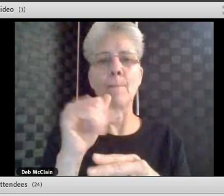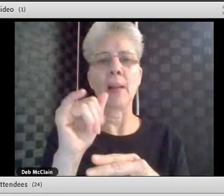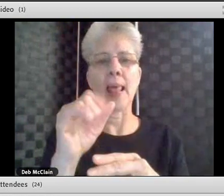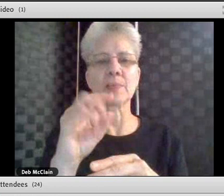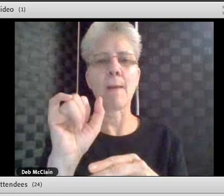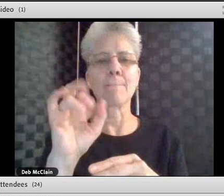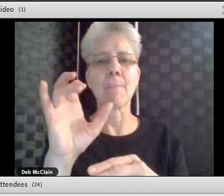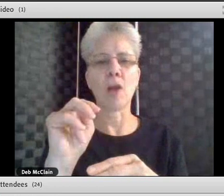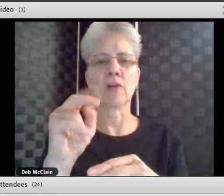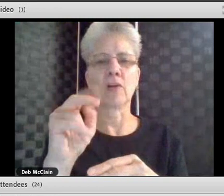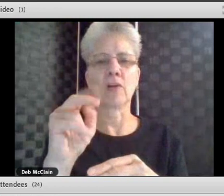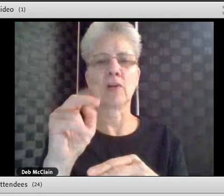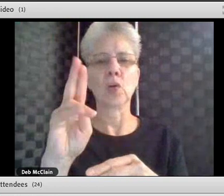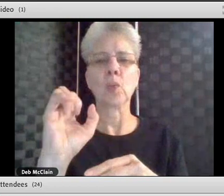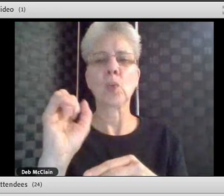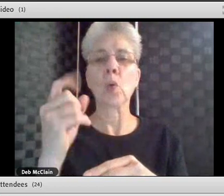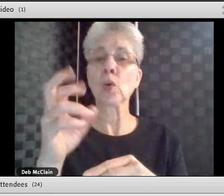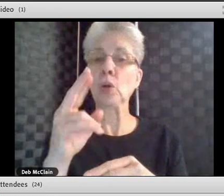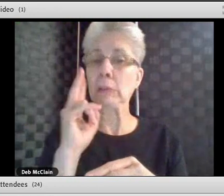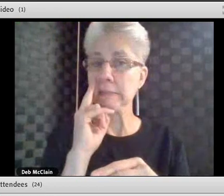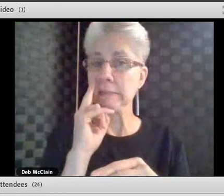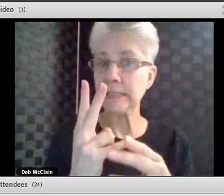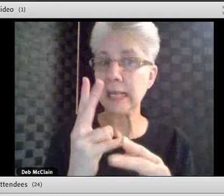where you could see and look at things in another room,